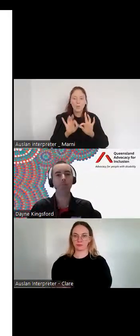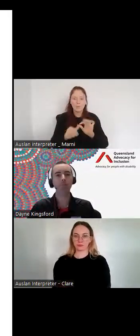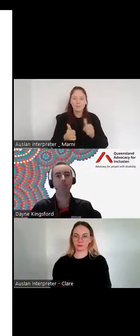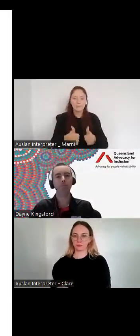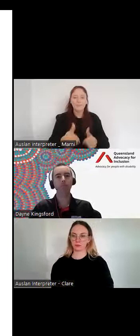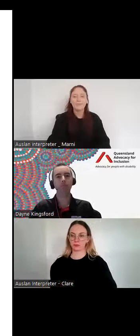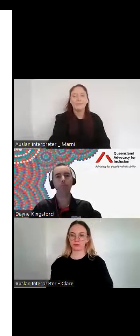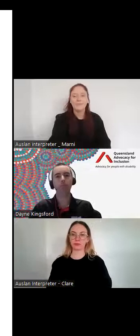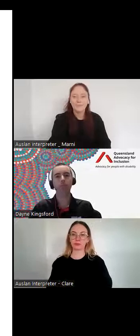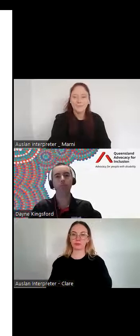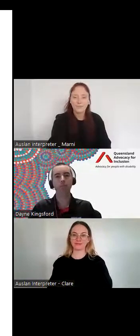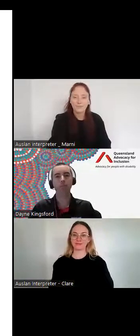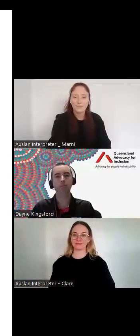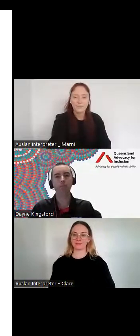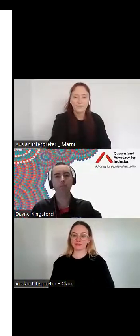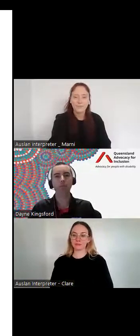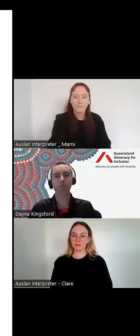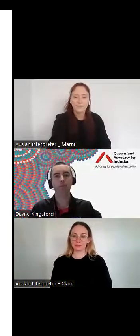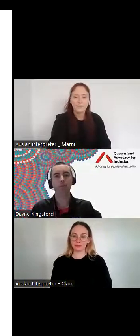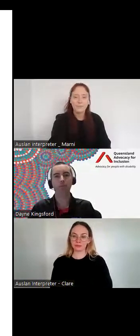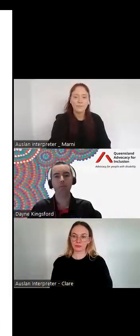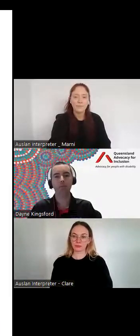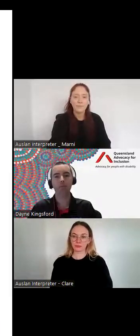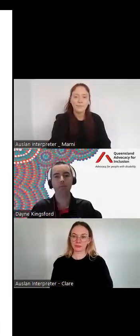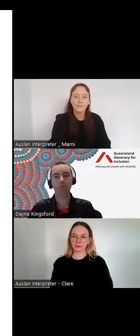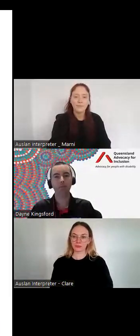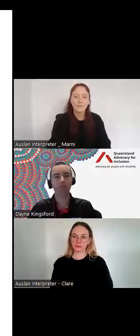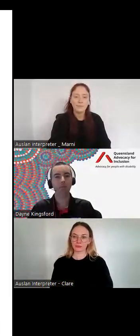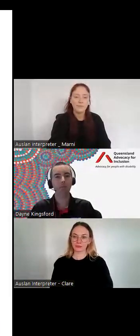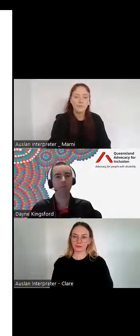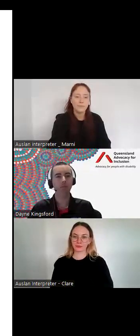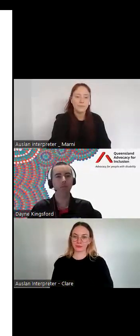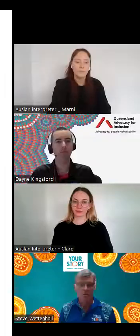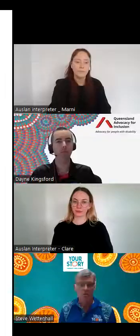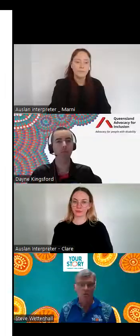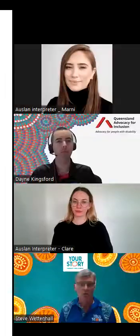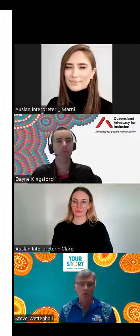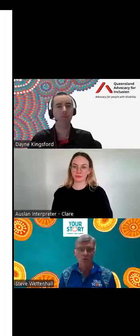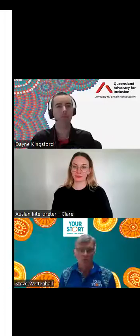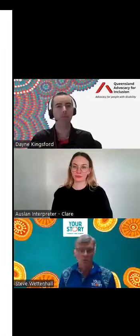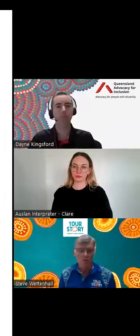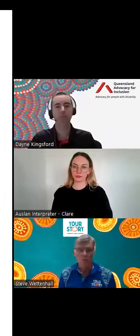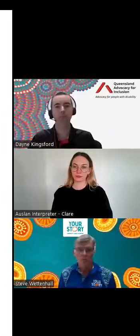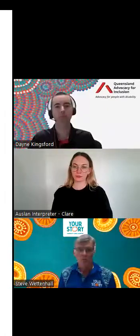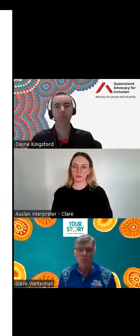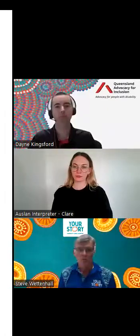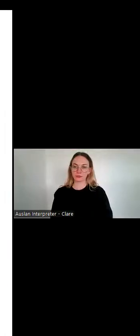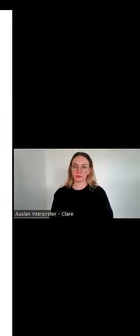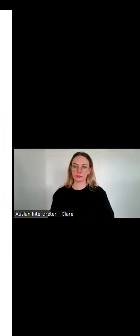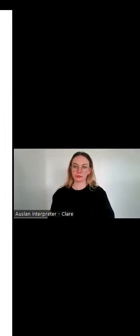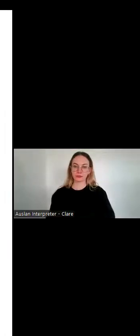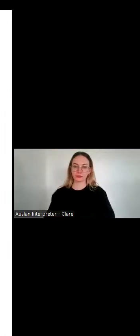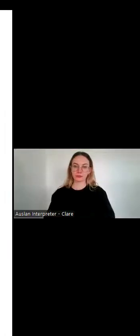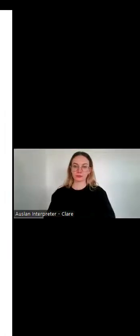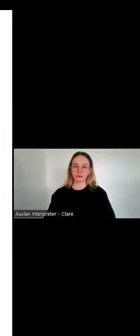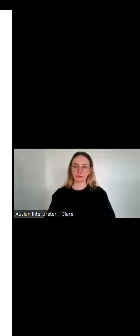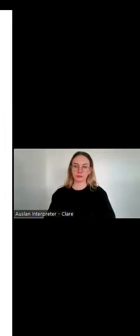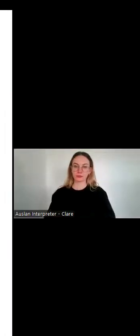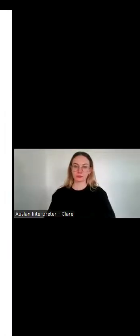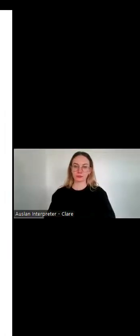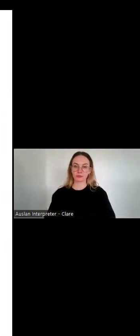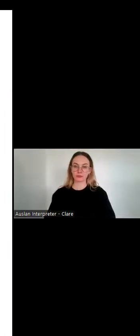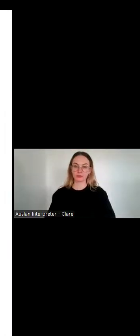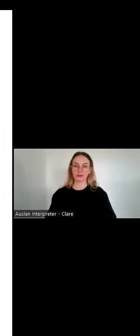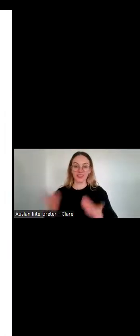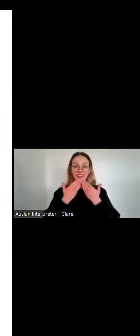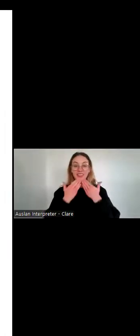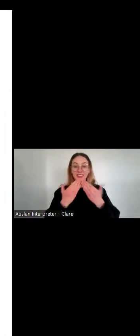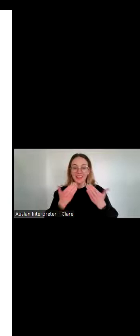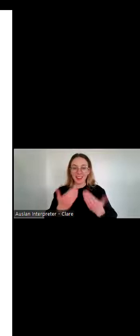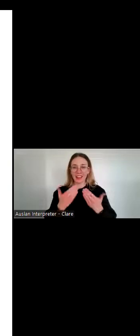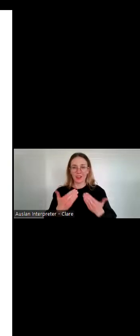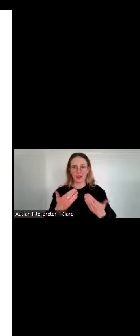Steve: Thank you very much, Dayne. That was a very interesting presentation.